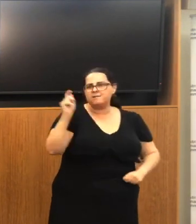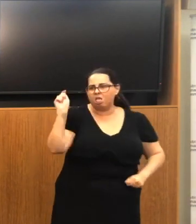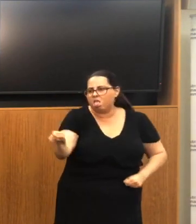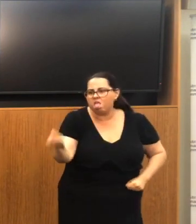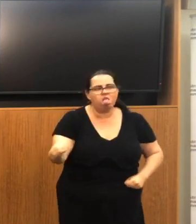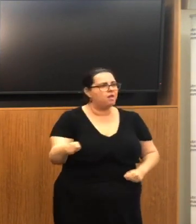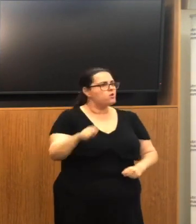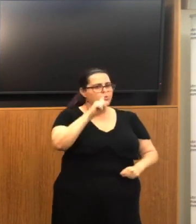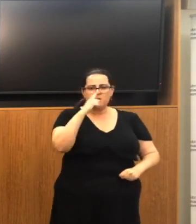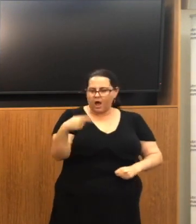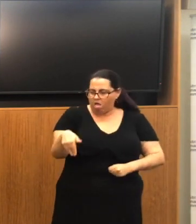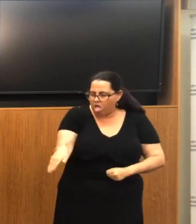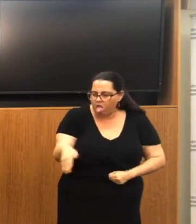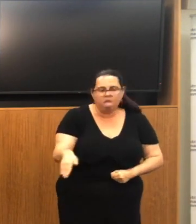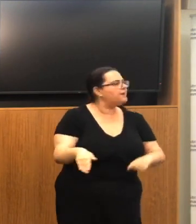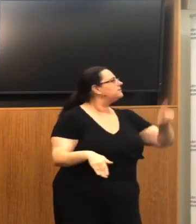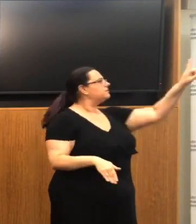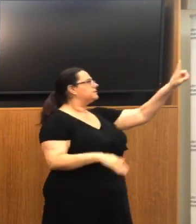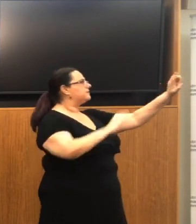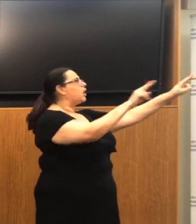We don't want to be invisible. That's our right.